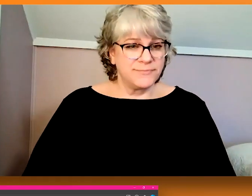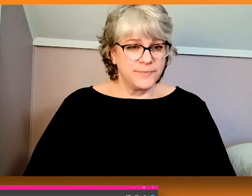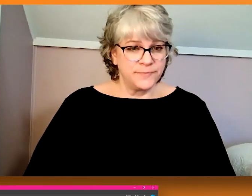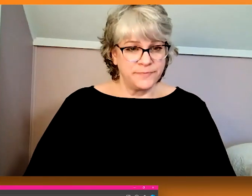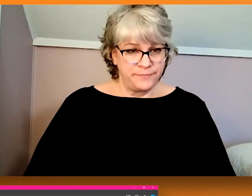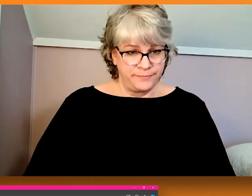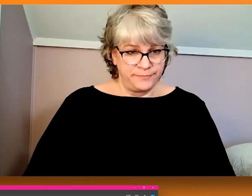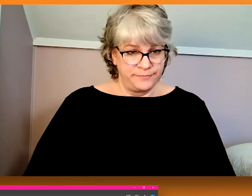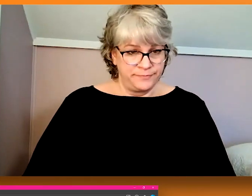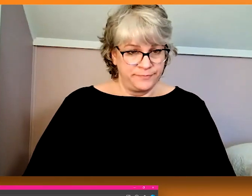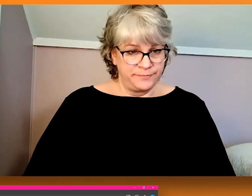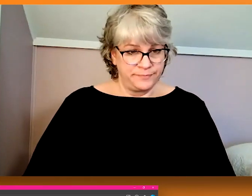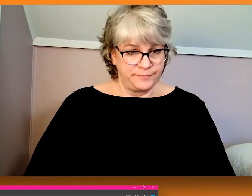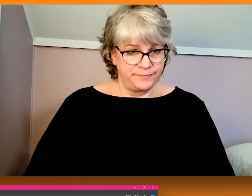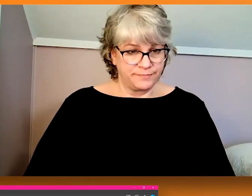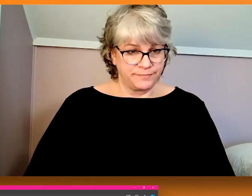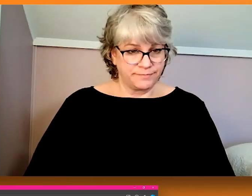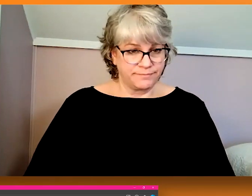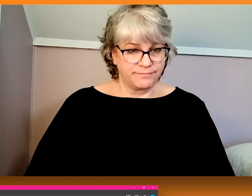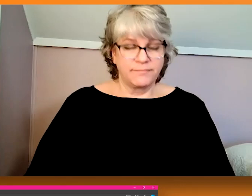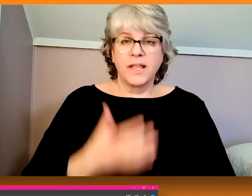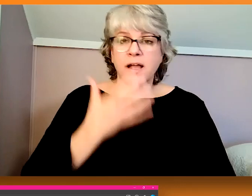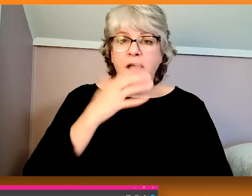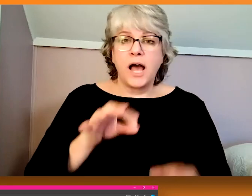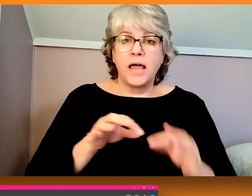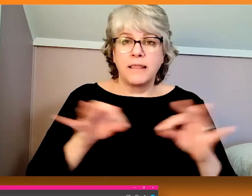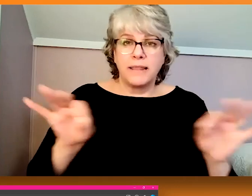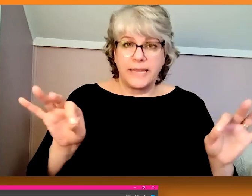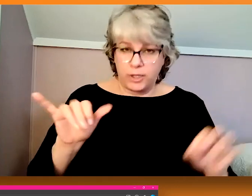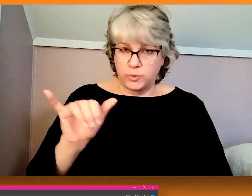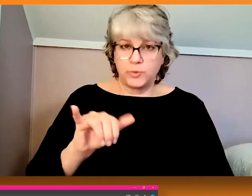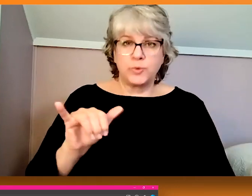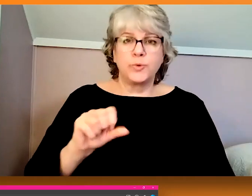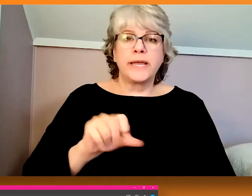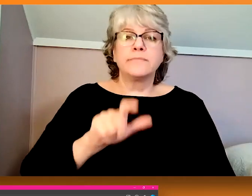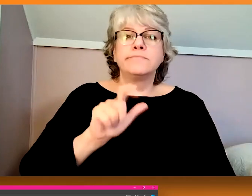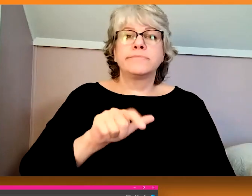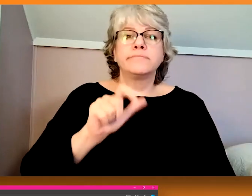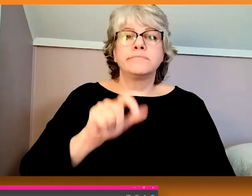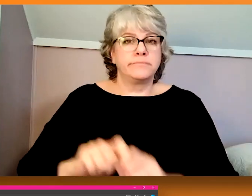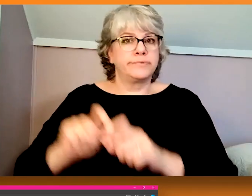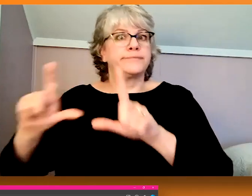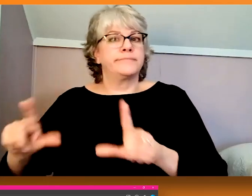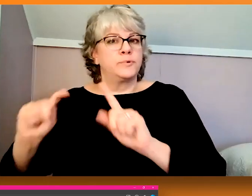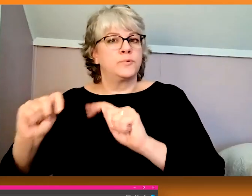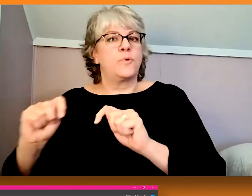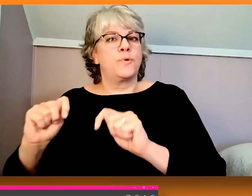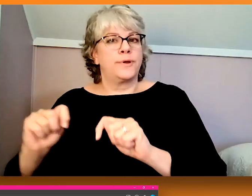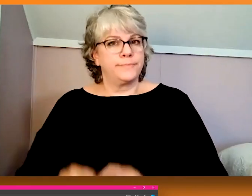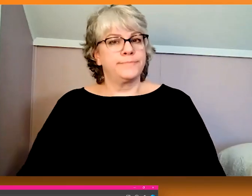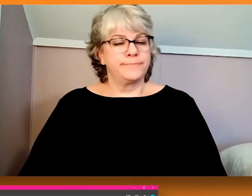They also have links embedded into the PDF so you can link to some of their tutorials,